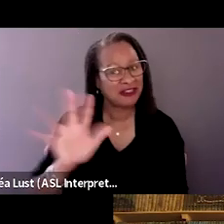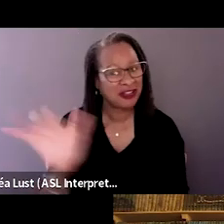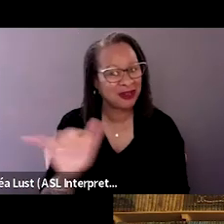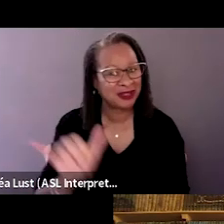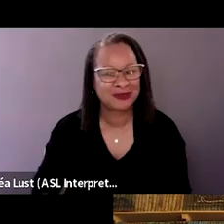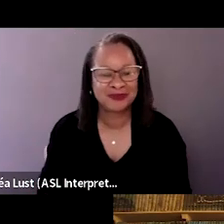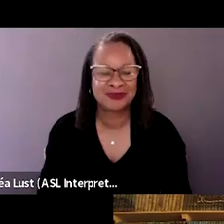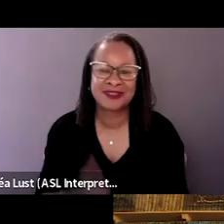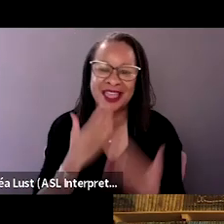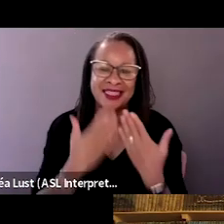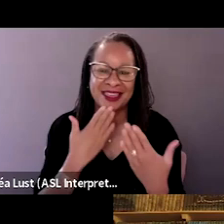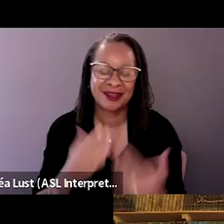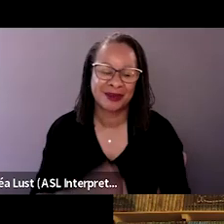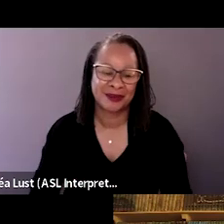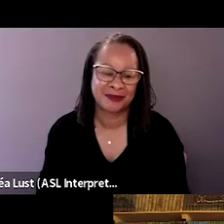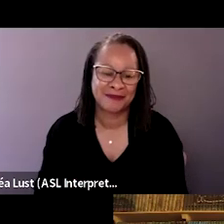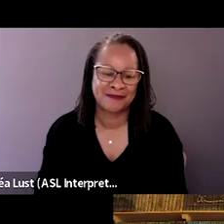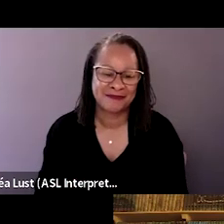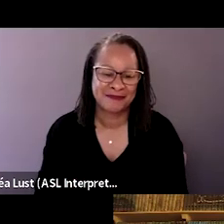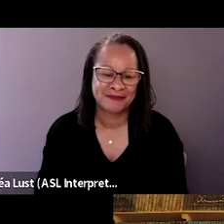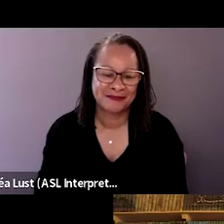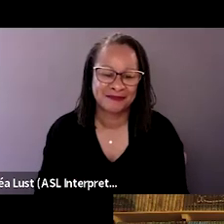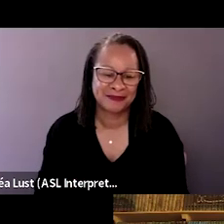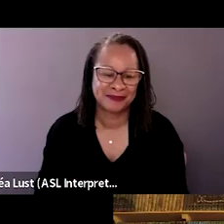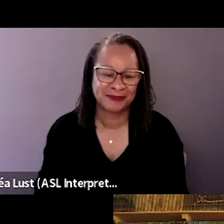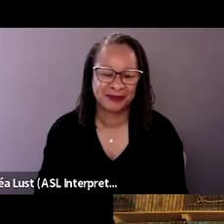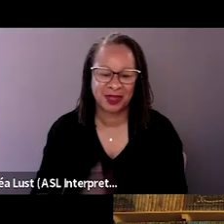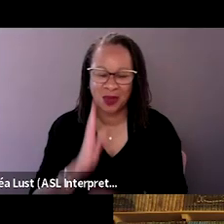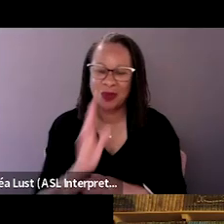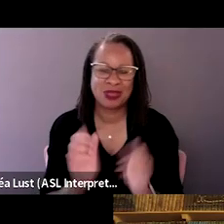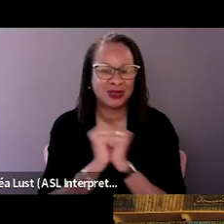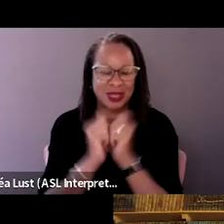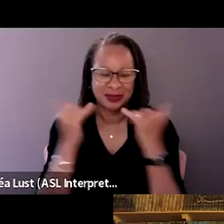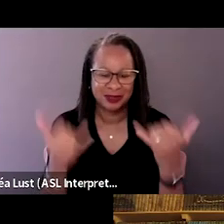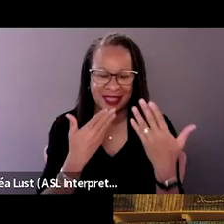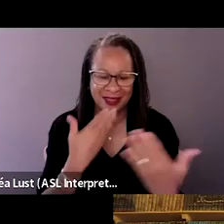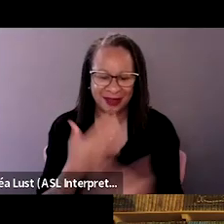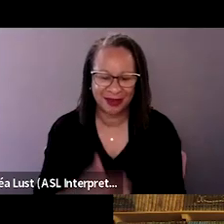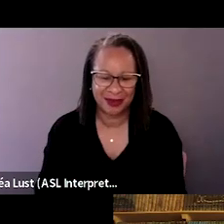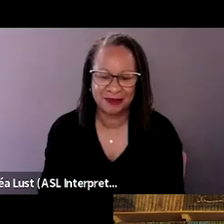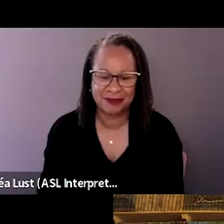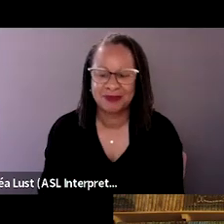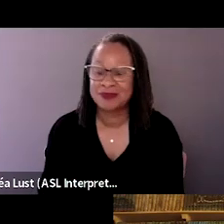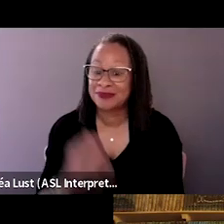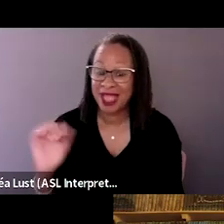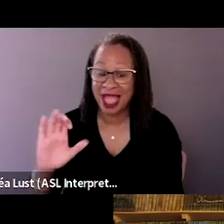Thank you. And we'll be together. Thank you. And Alex.